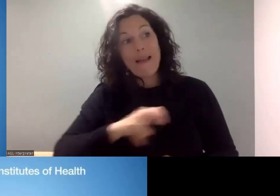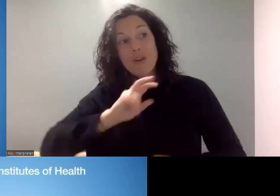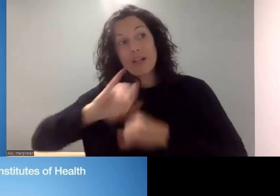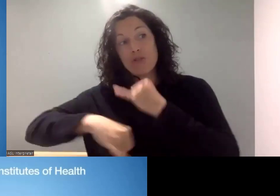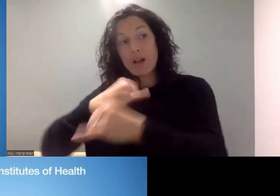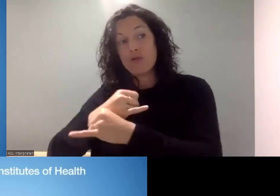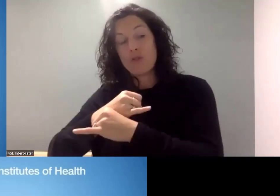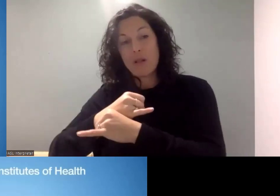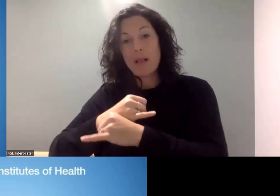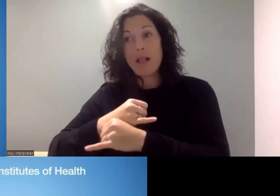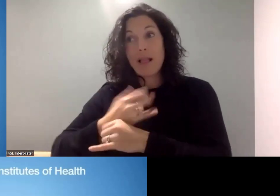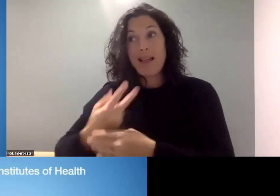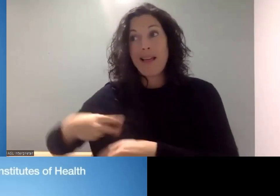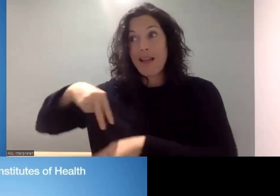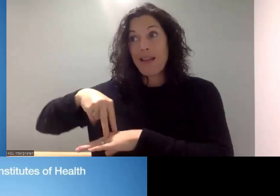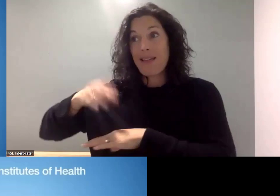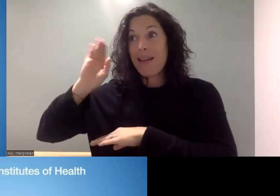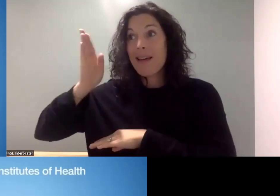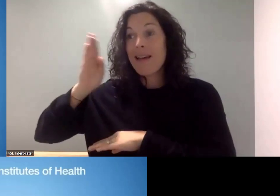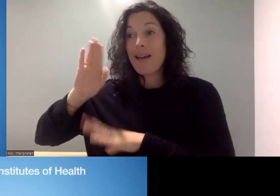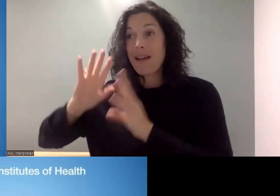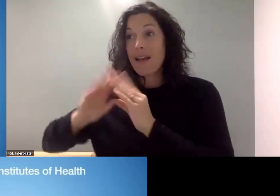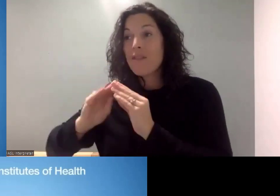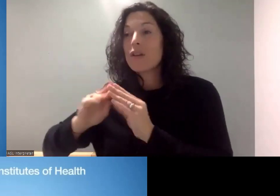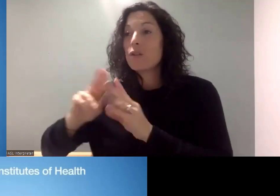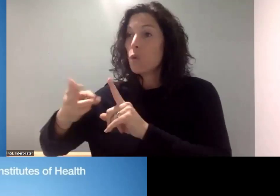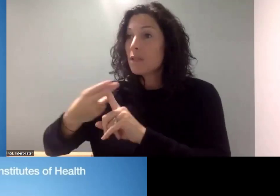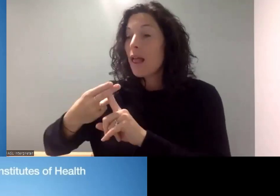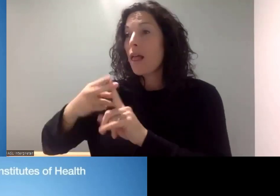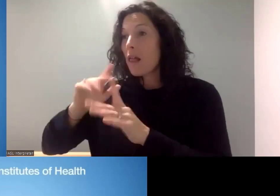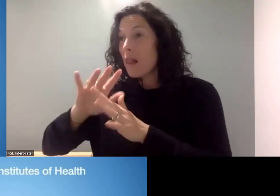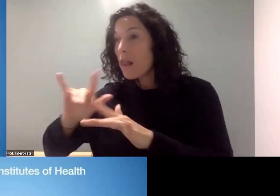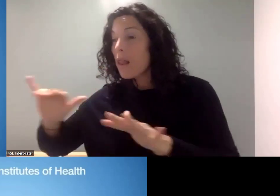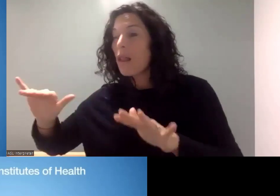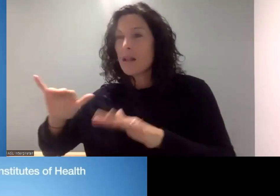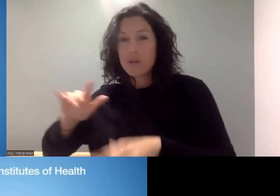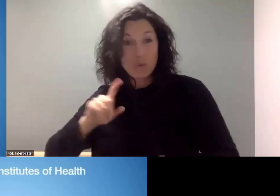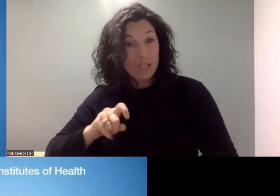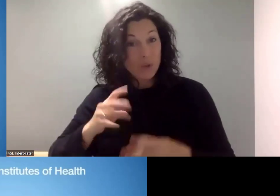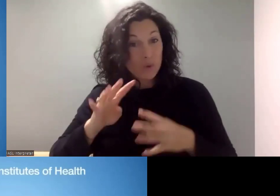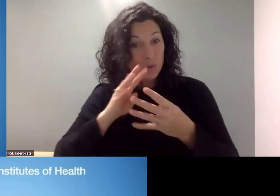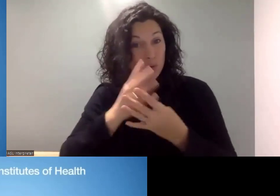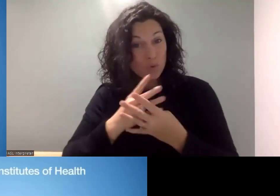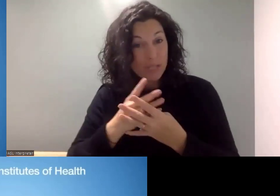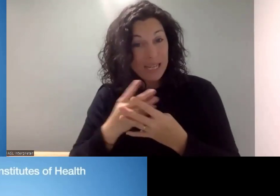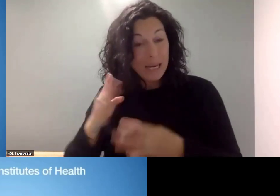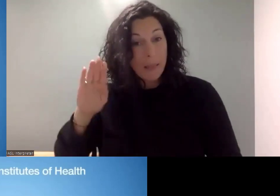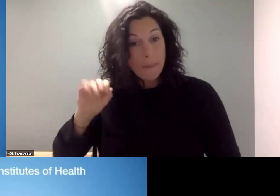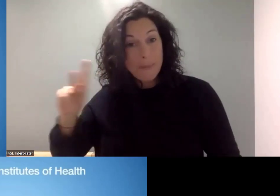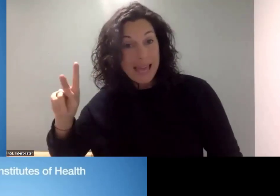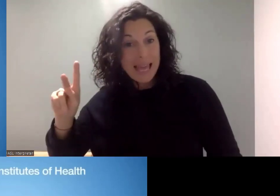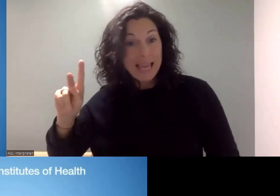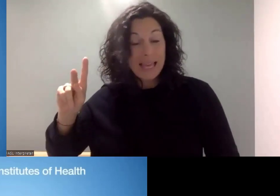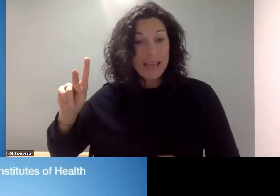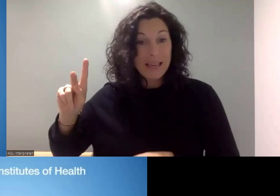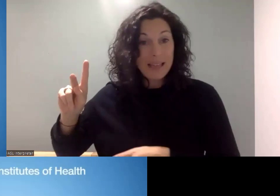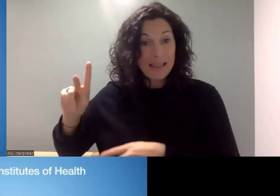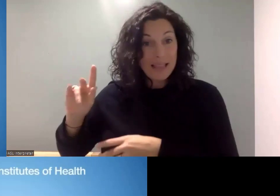present at a conference and hotel stays, do you need to screen the banks and institutions